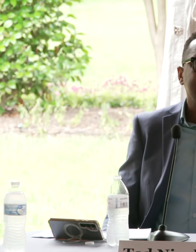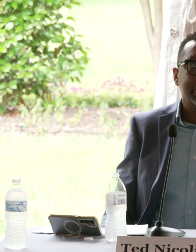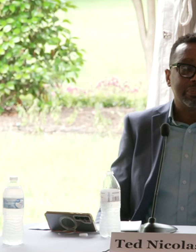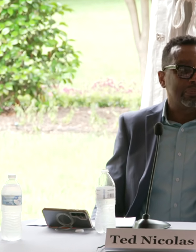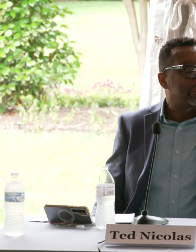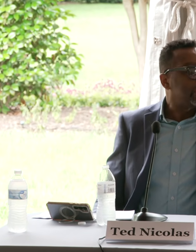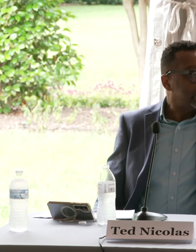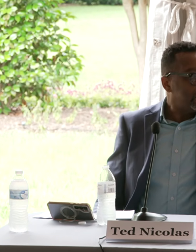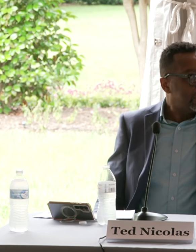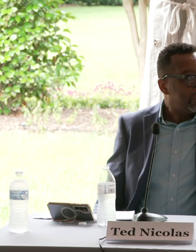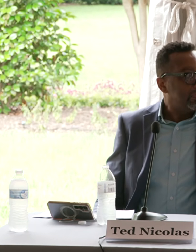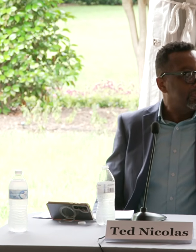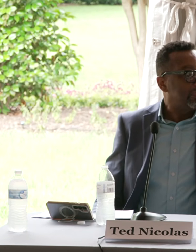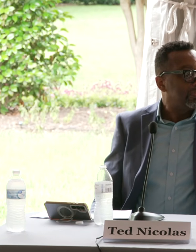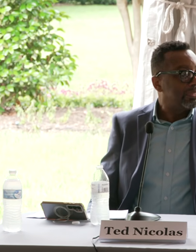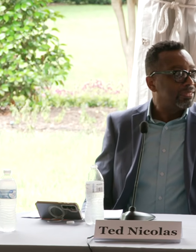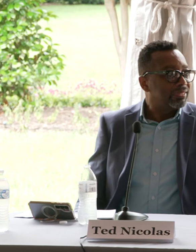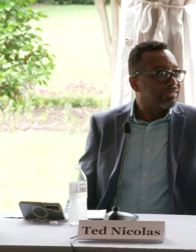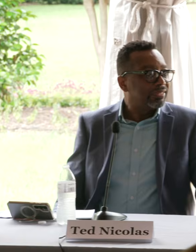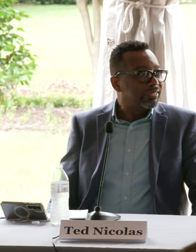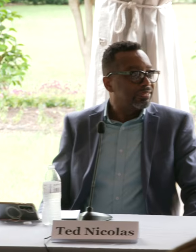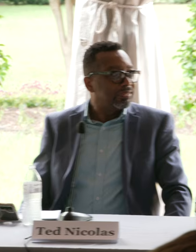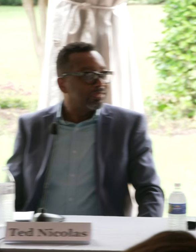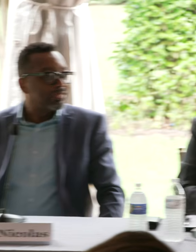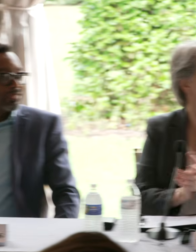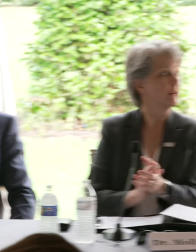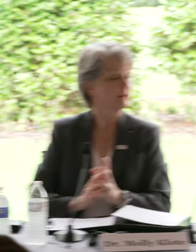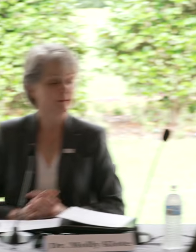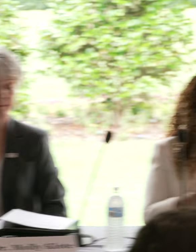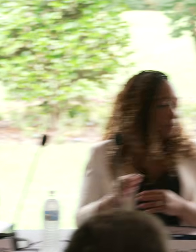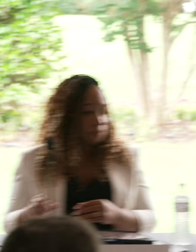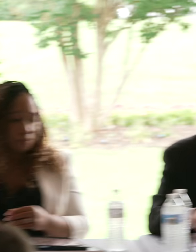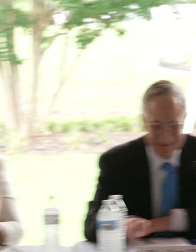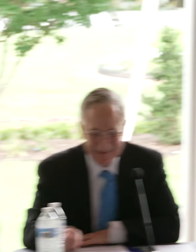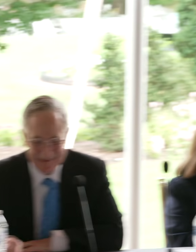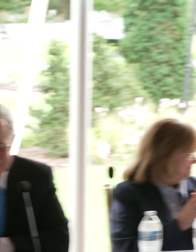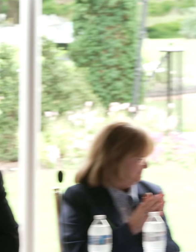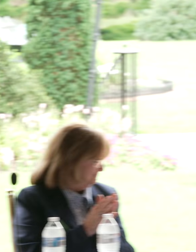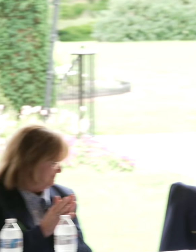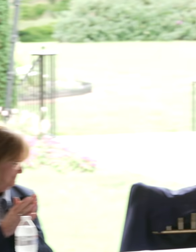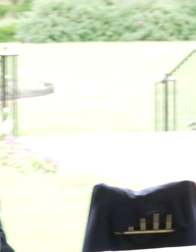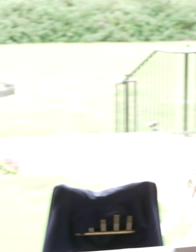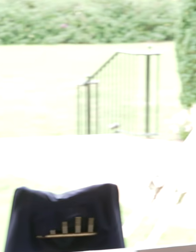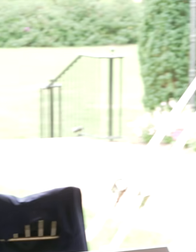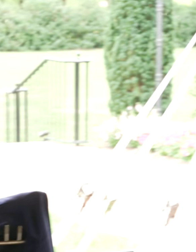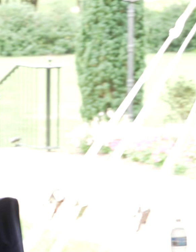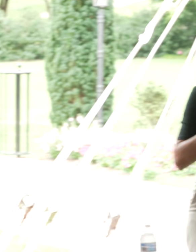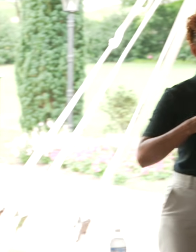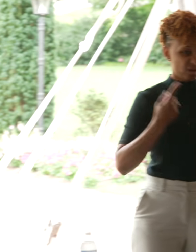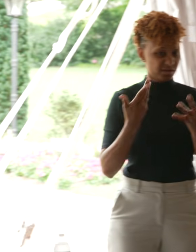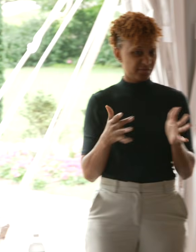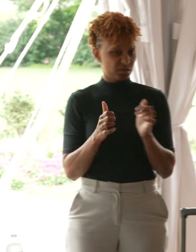Ted. Well, and we'll, we'll come back to your story later in the, in the discussion. Ivy,